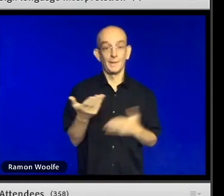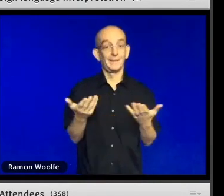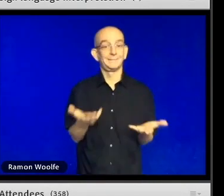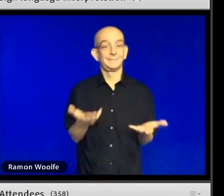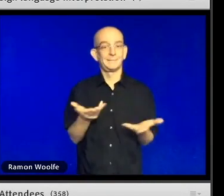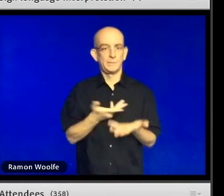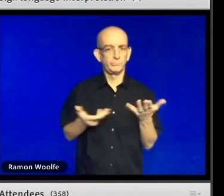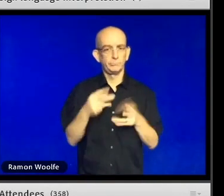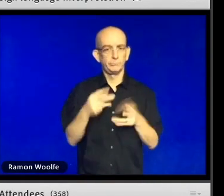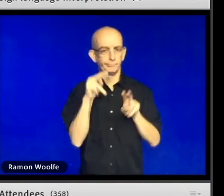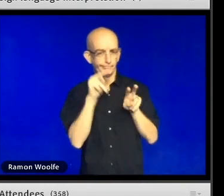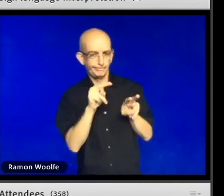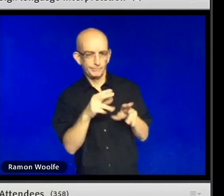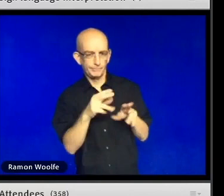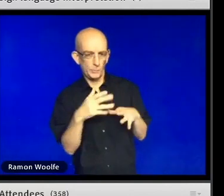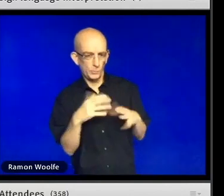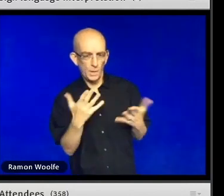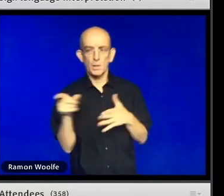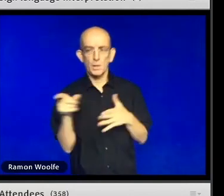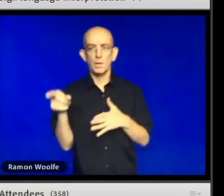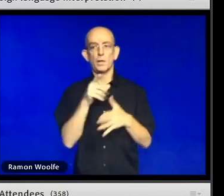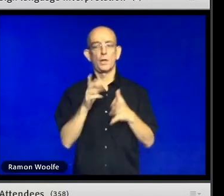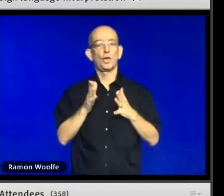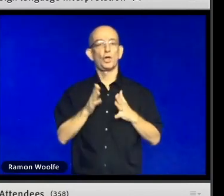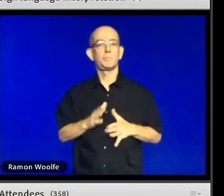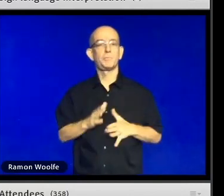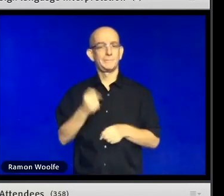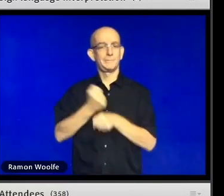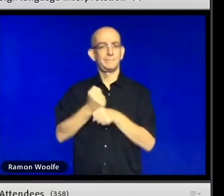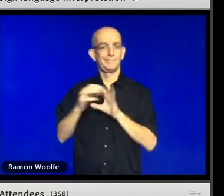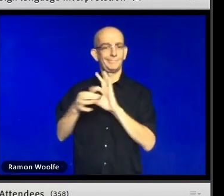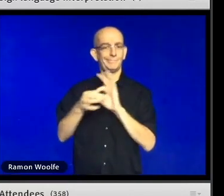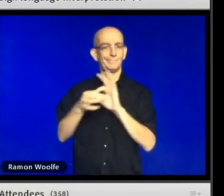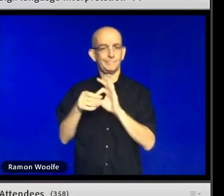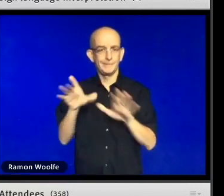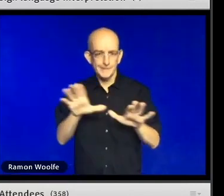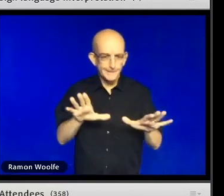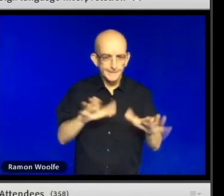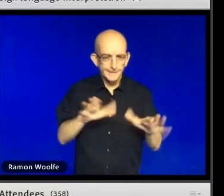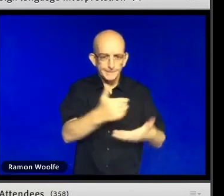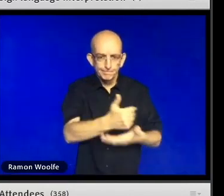in humanitarian contexts. This is a topic of a receipt publication of IASC messages